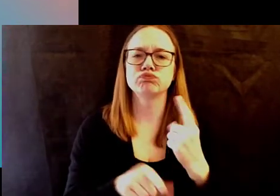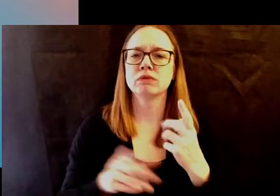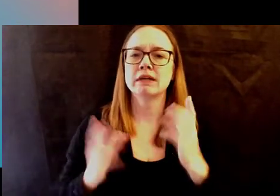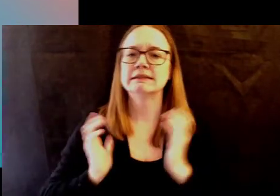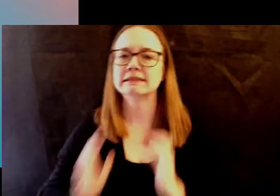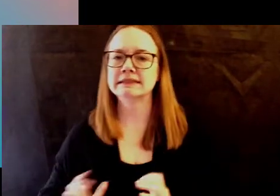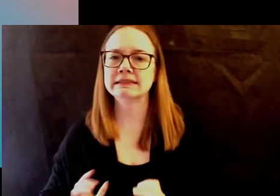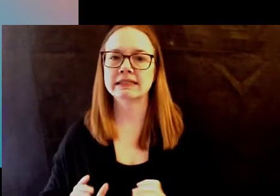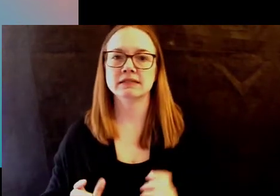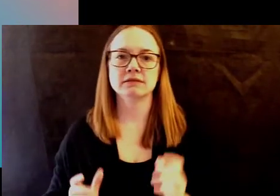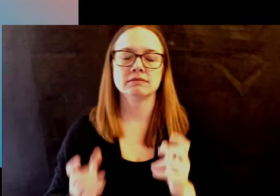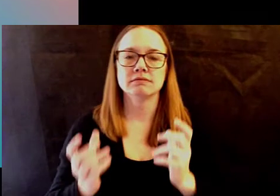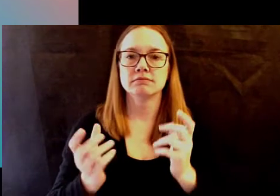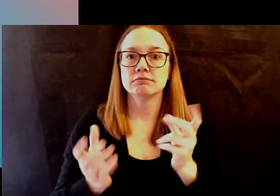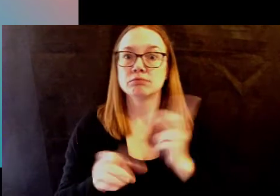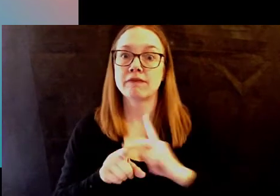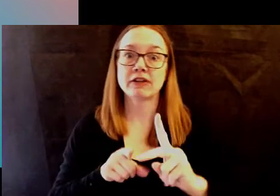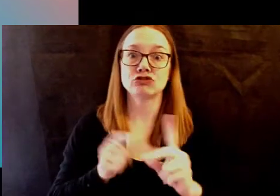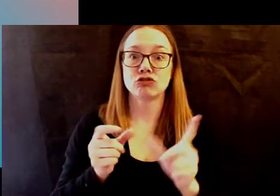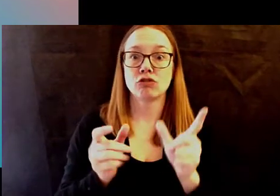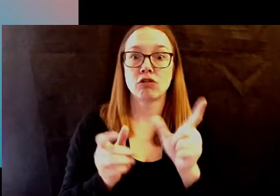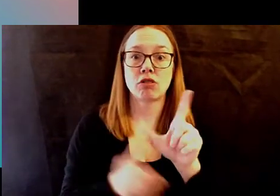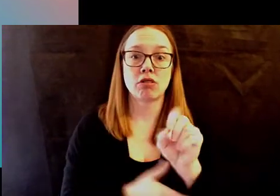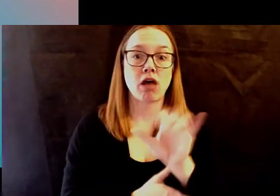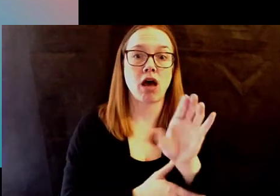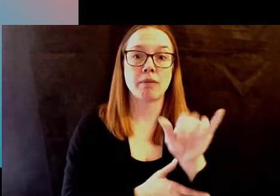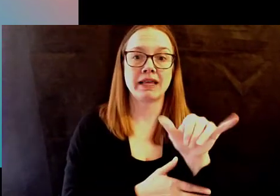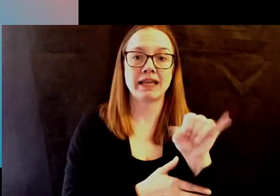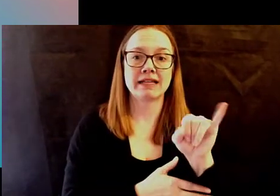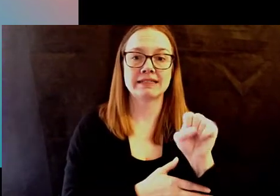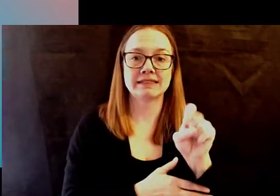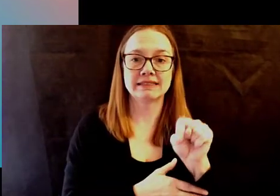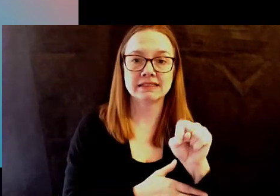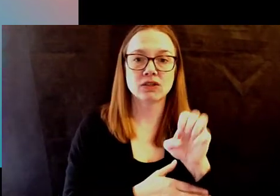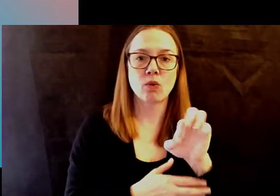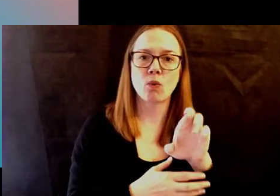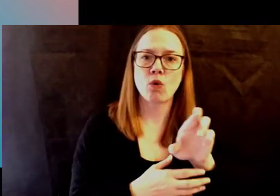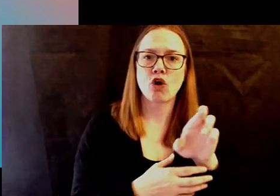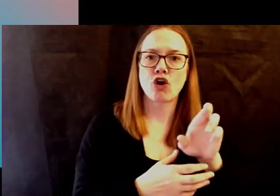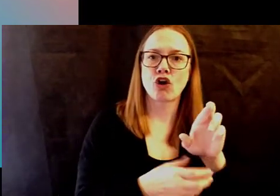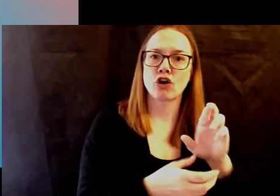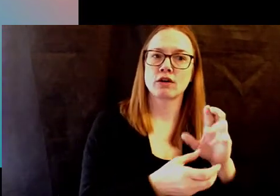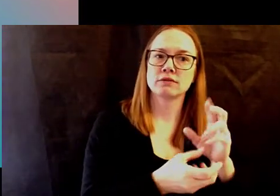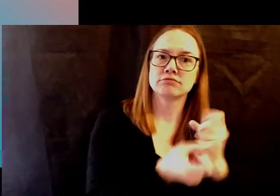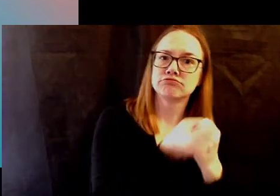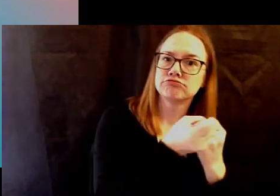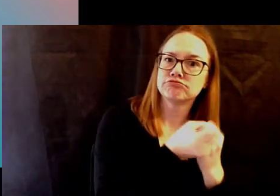a professional lobbyist, can really be heard. And last time we talked a little bit